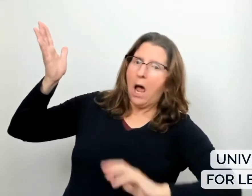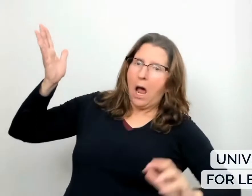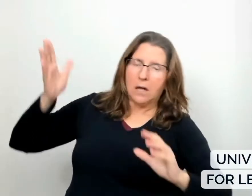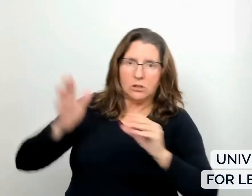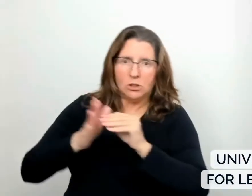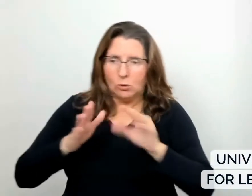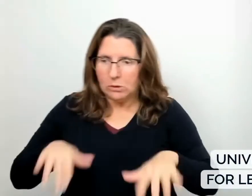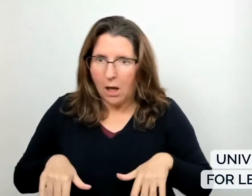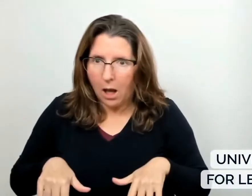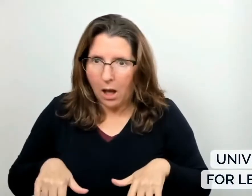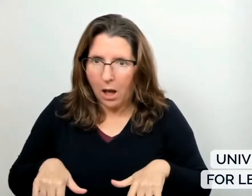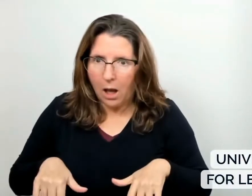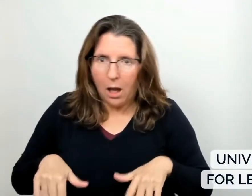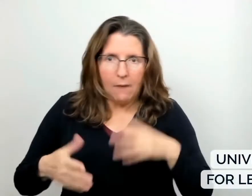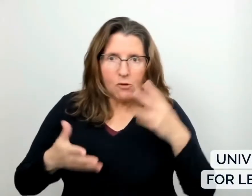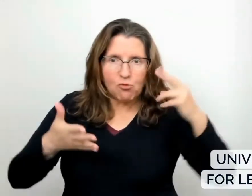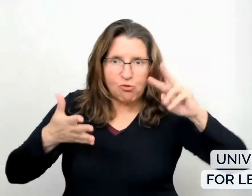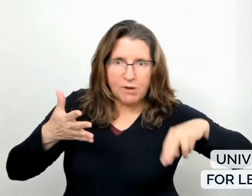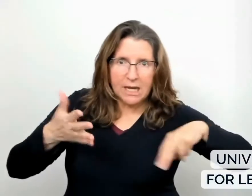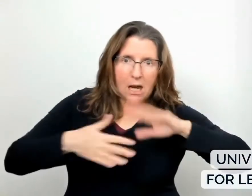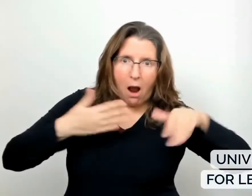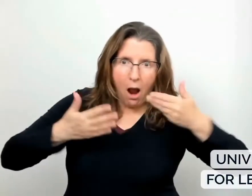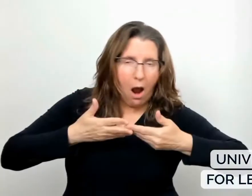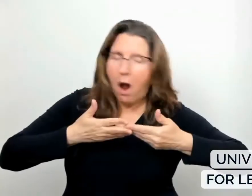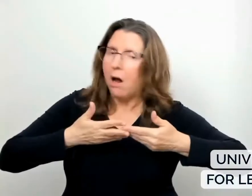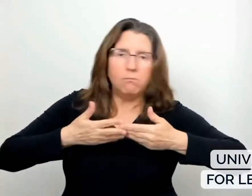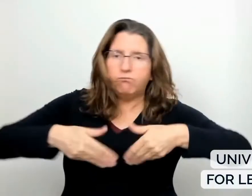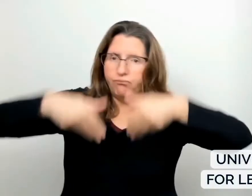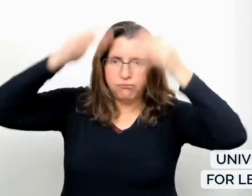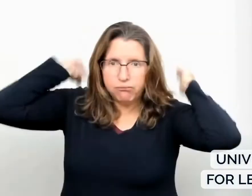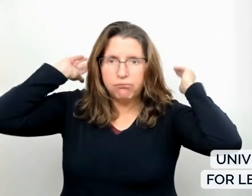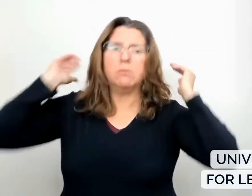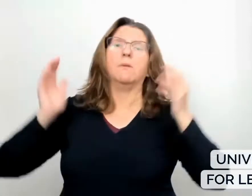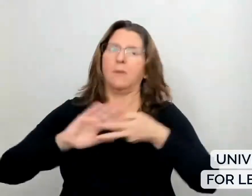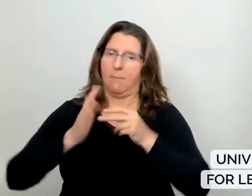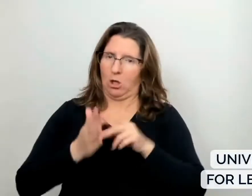Are your materials text heavy? That could be overwhelming or daunting for some students.